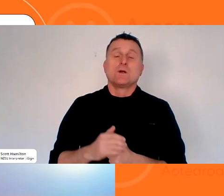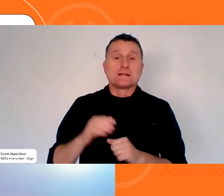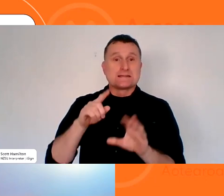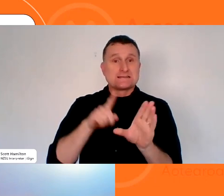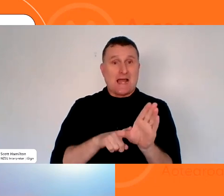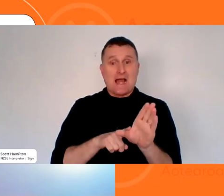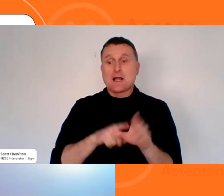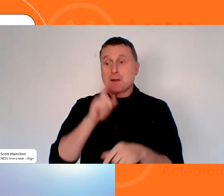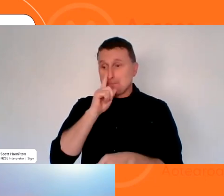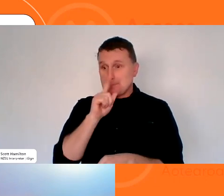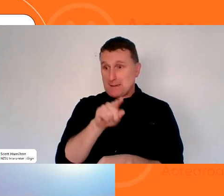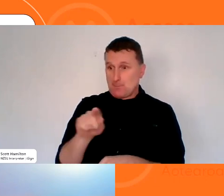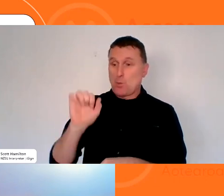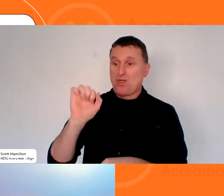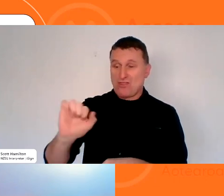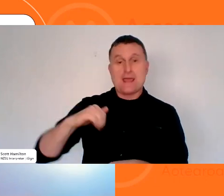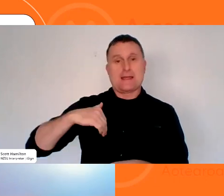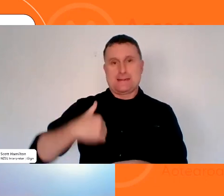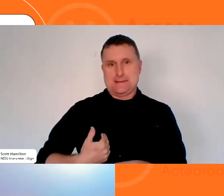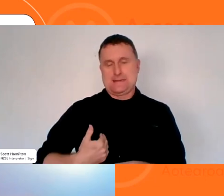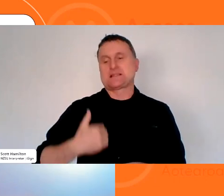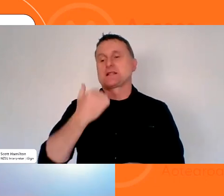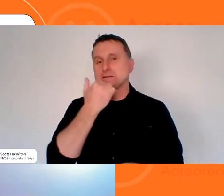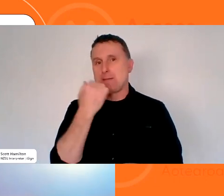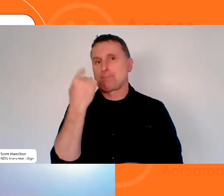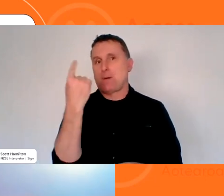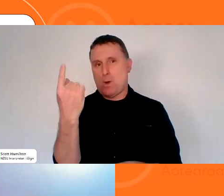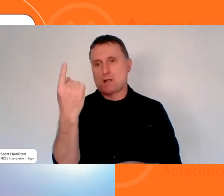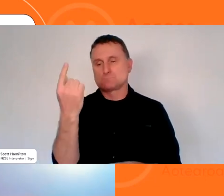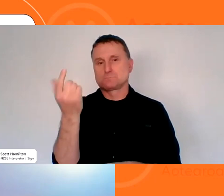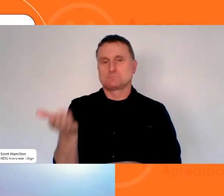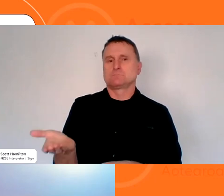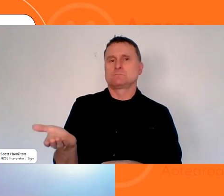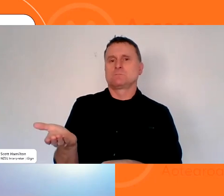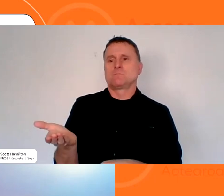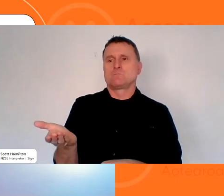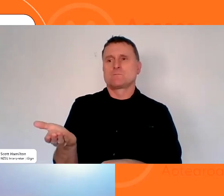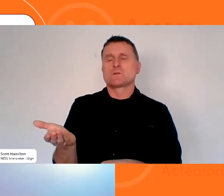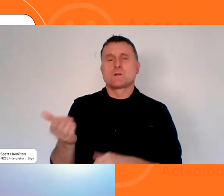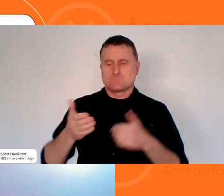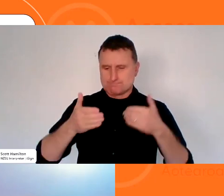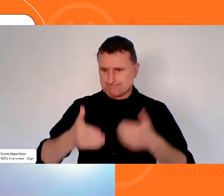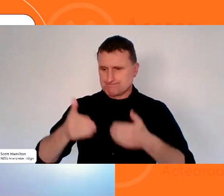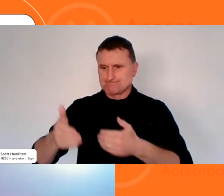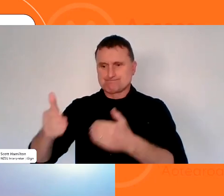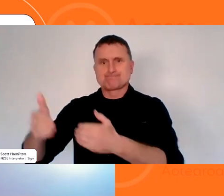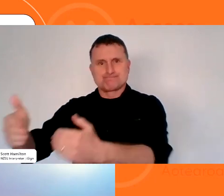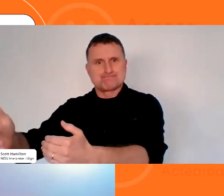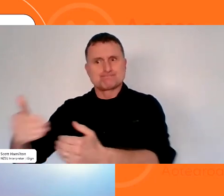of all young people need to be front and centre and we need to make certain that we're starting the -- Kylie talked about people's